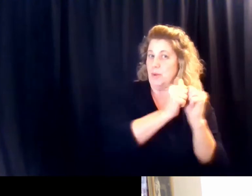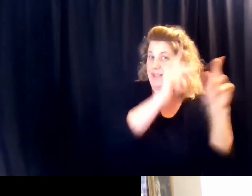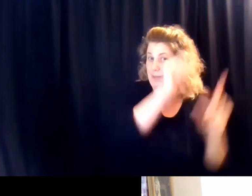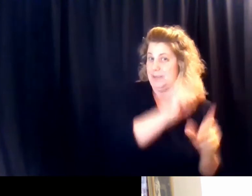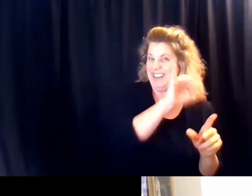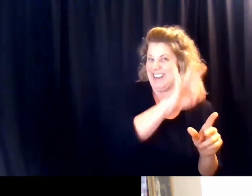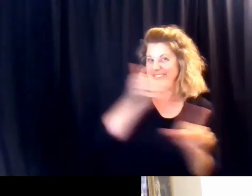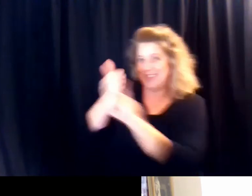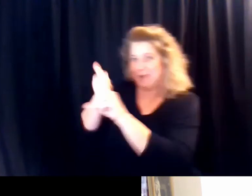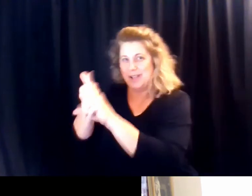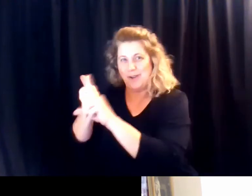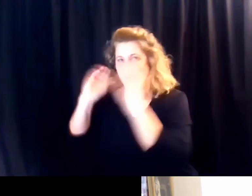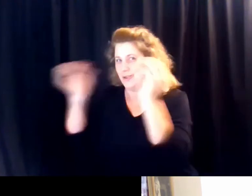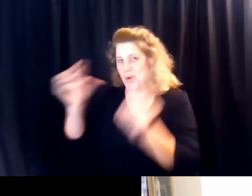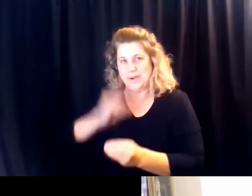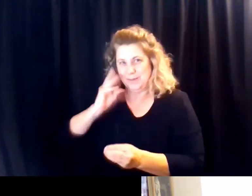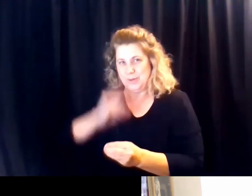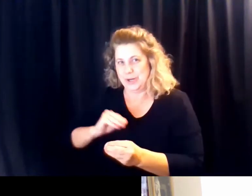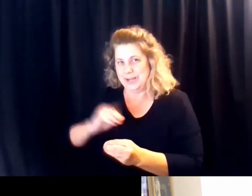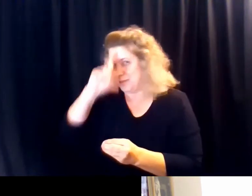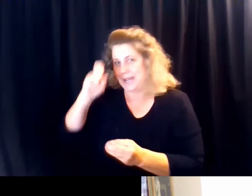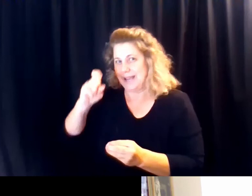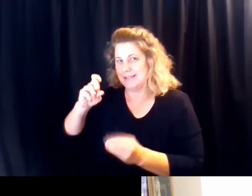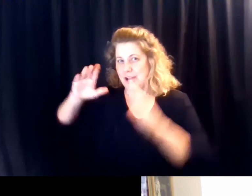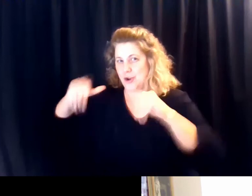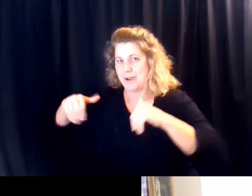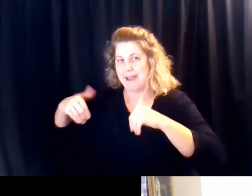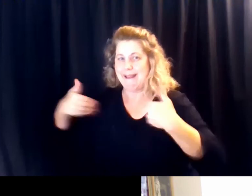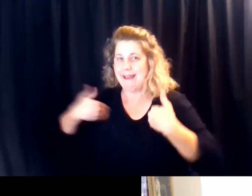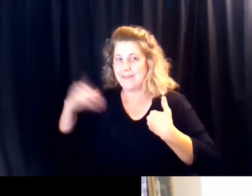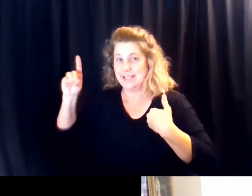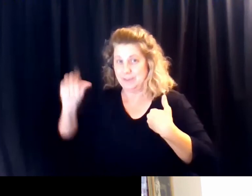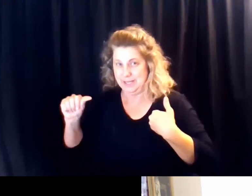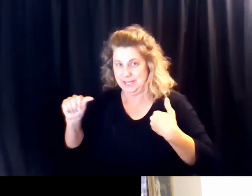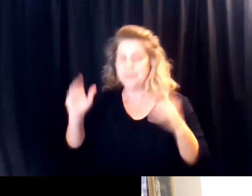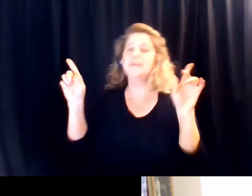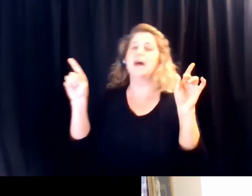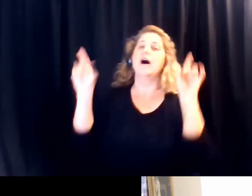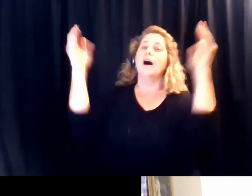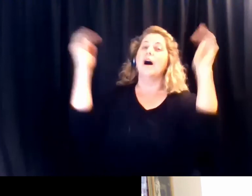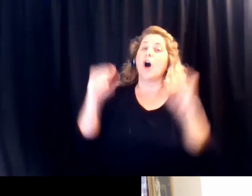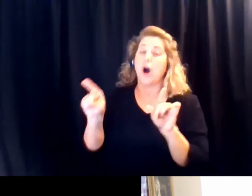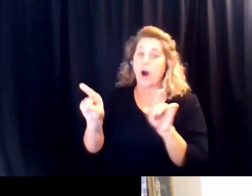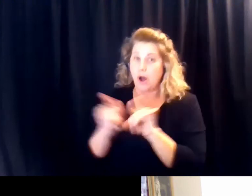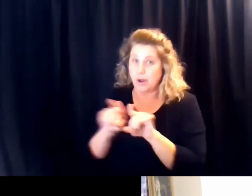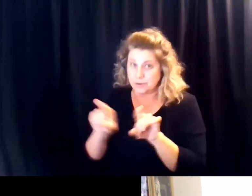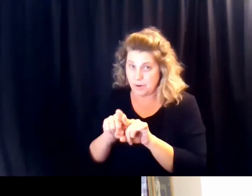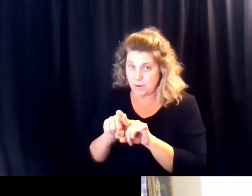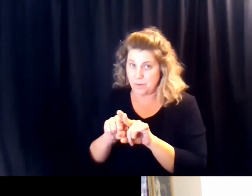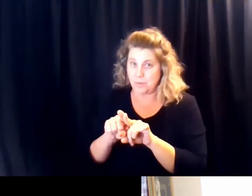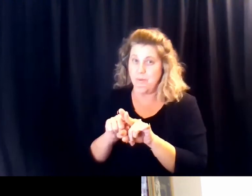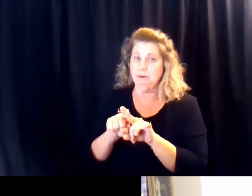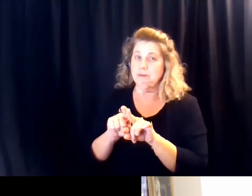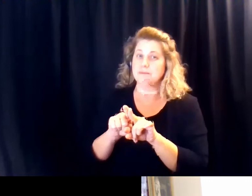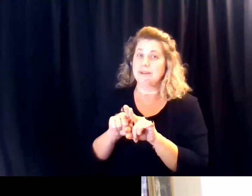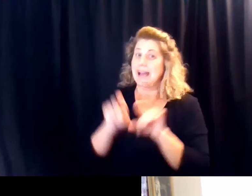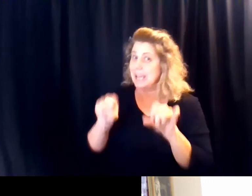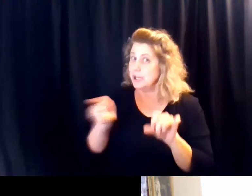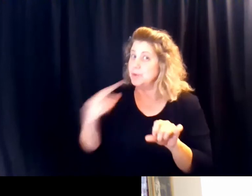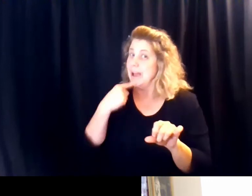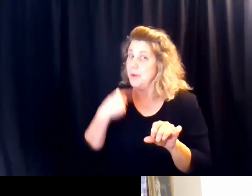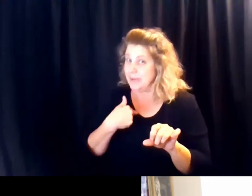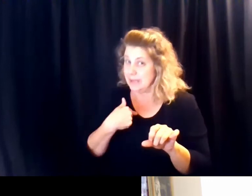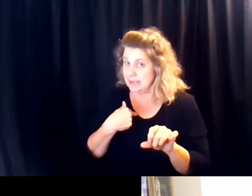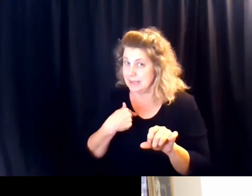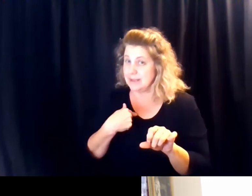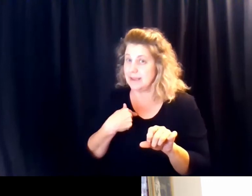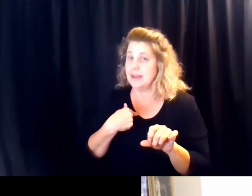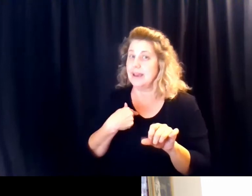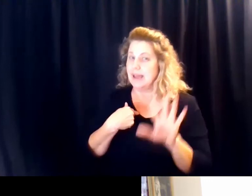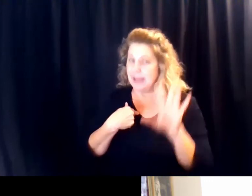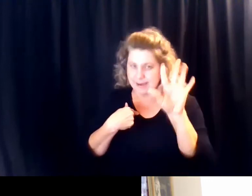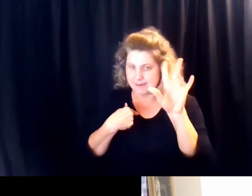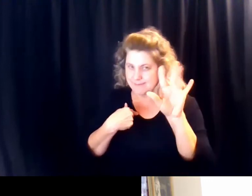Judith Heumann: We see that will I think most people don't understand basic things like, what is the role of the Senate in appointing federal judges, as well as the Supreme Court.